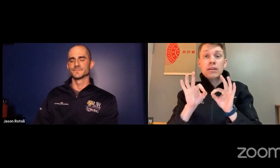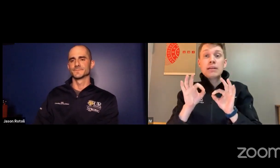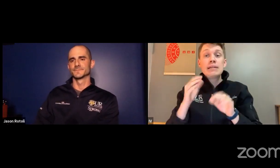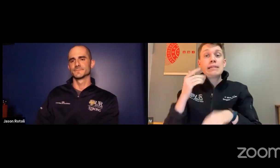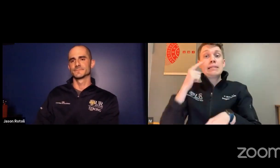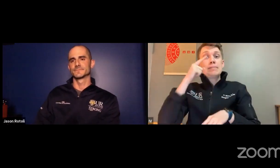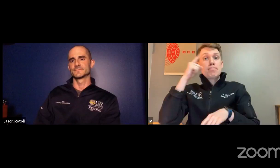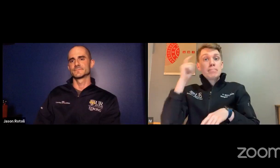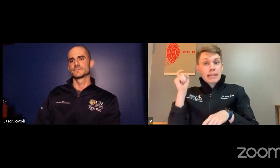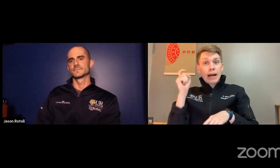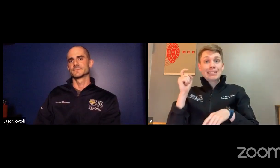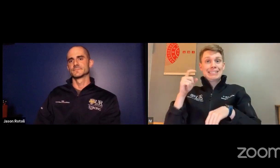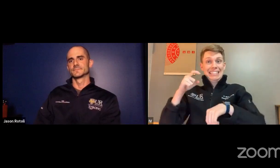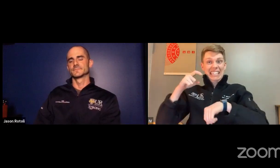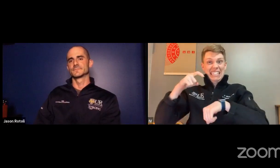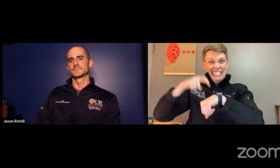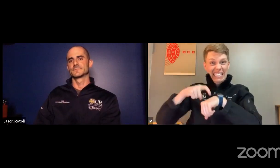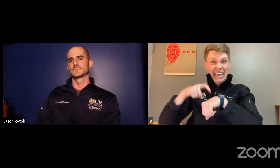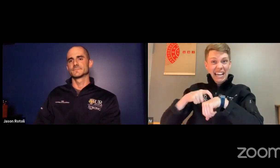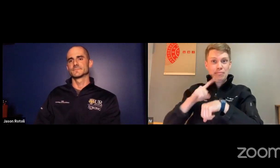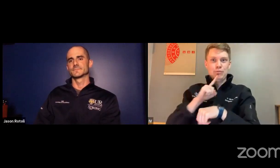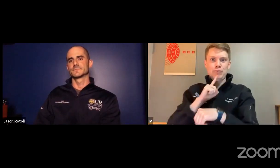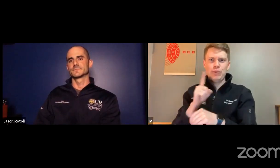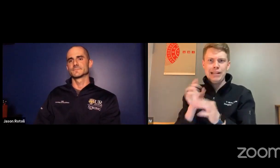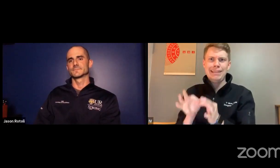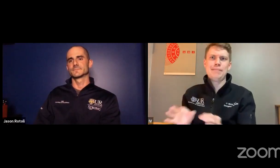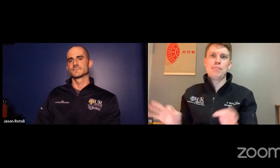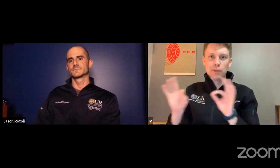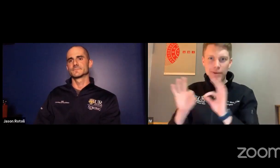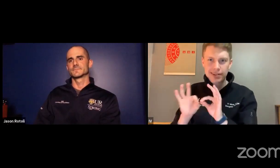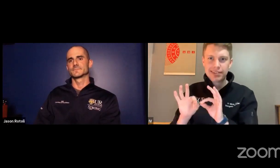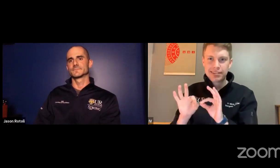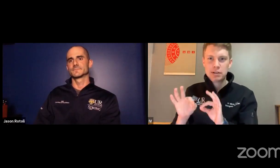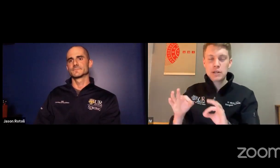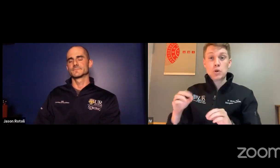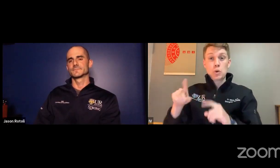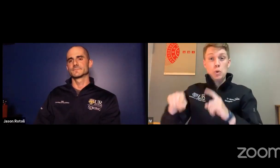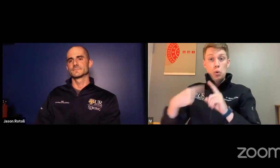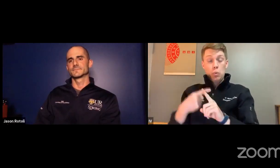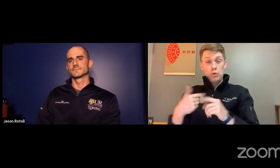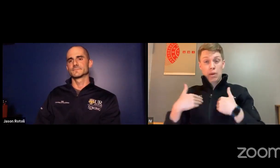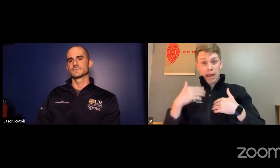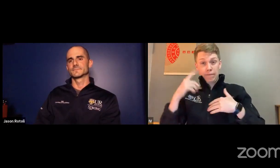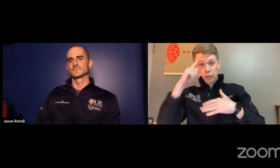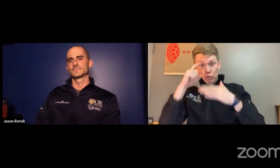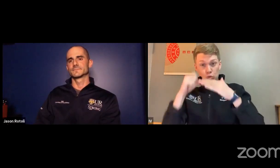things? Yep, we did thal at rd. All right. So, let's talk